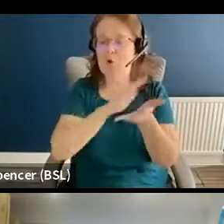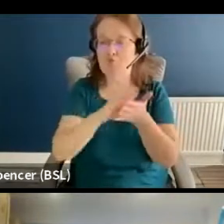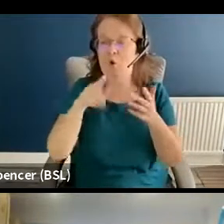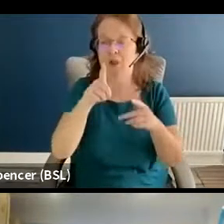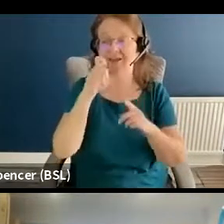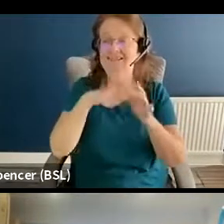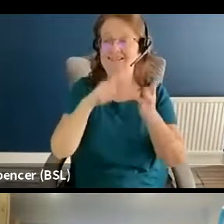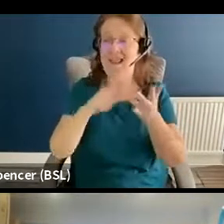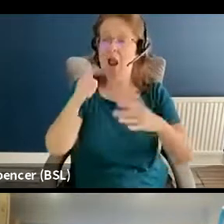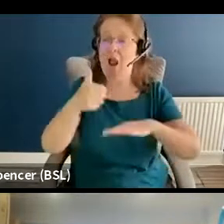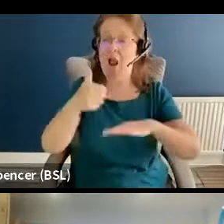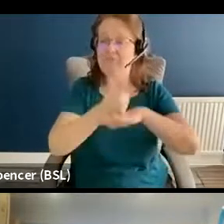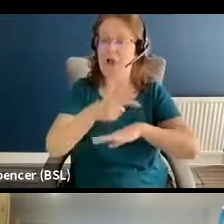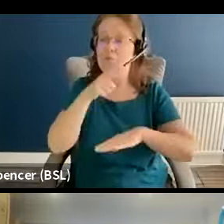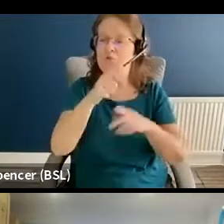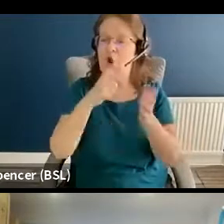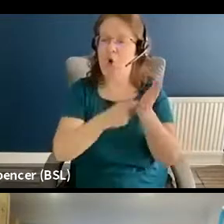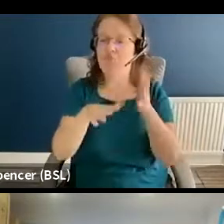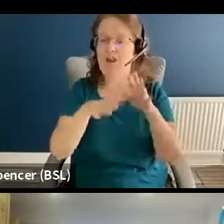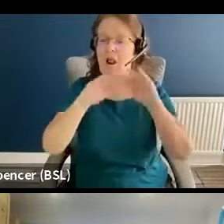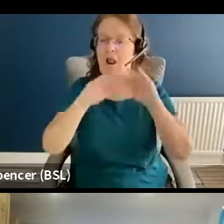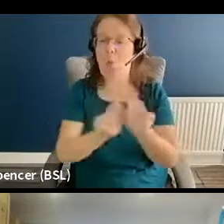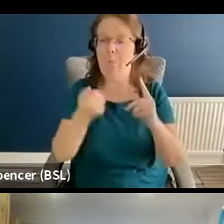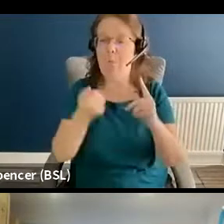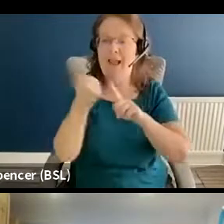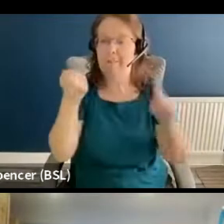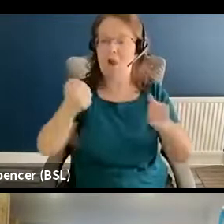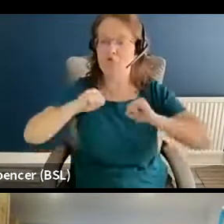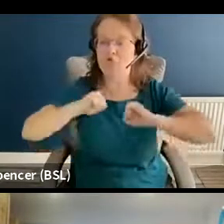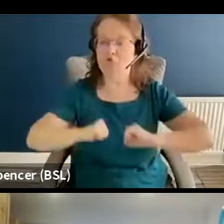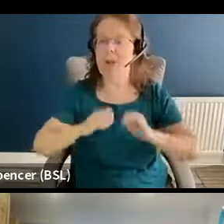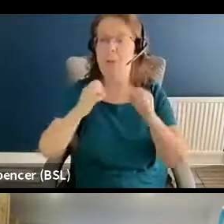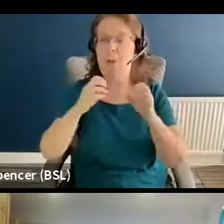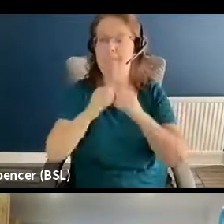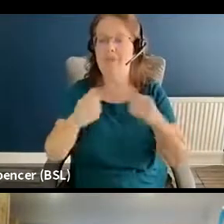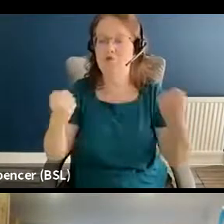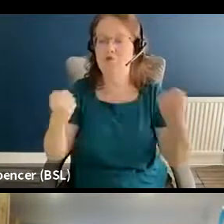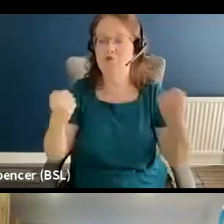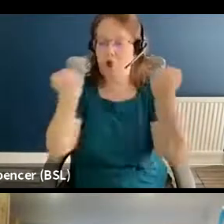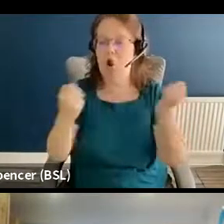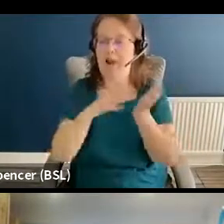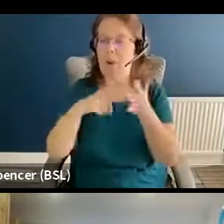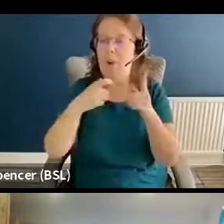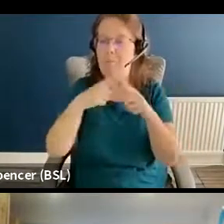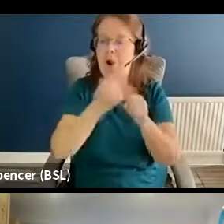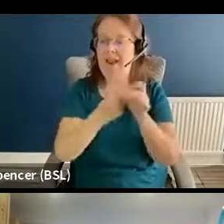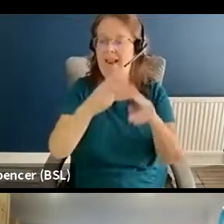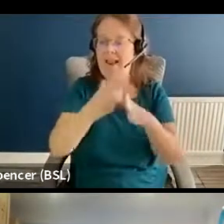Impact and Chair Woman of Billion-Strong Mike Gifford, a Senior Strategist at CivicActions and